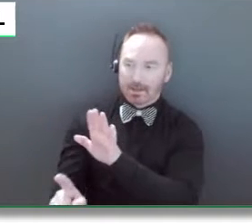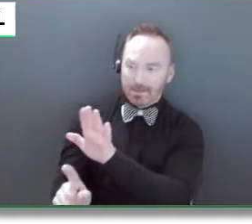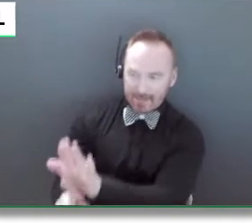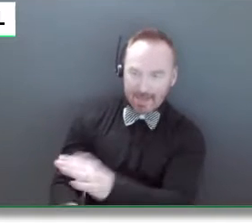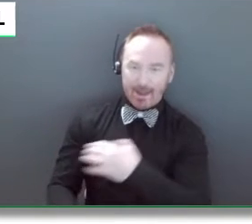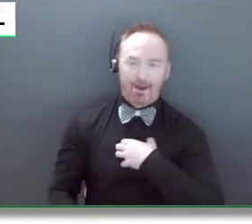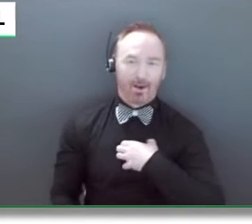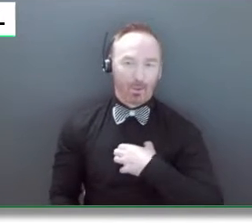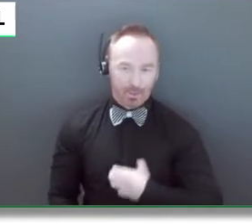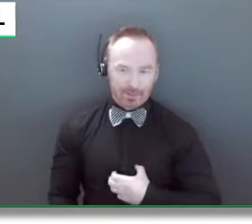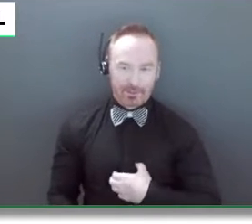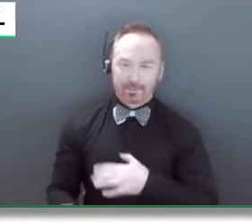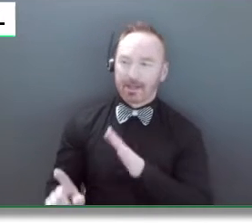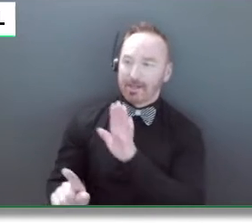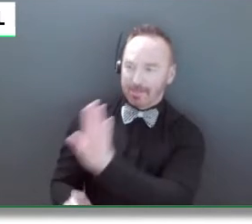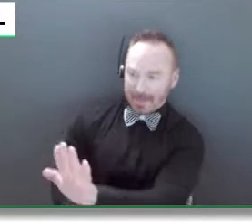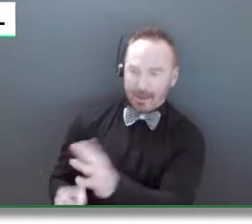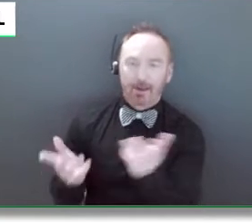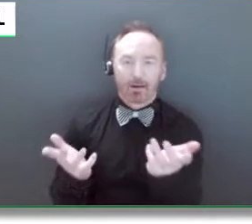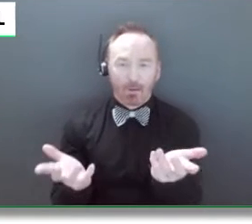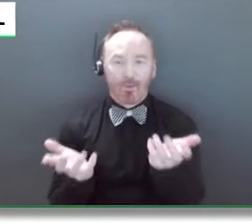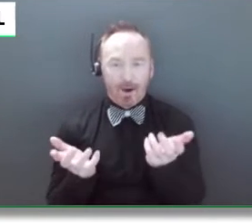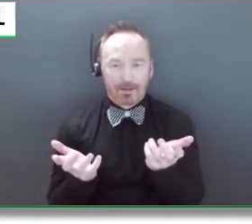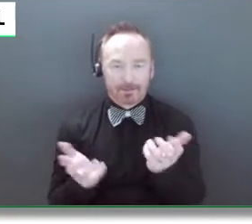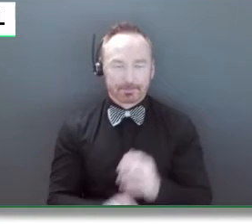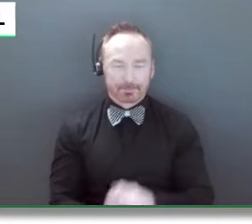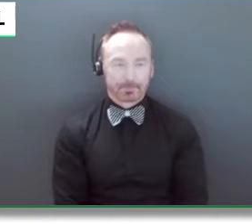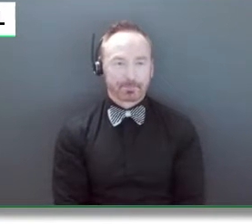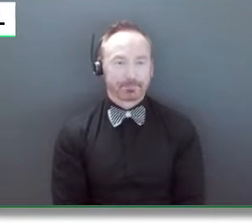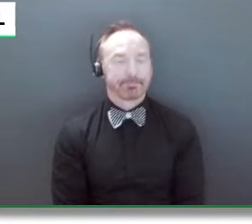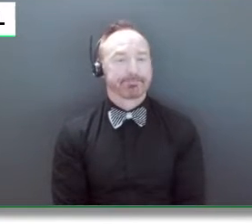being in the parks. Absolutely absolutely uh Carinna I can